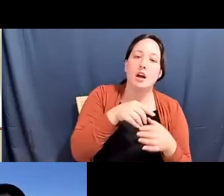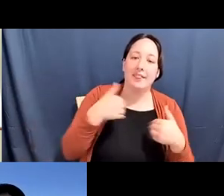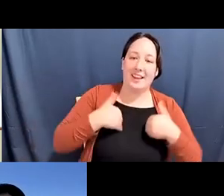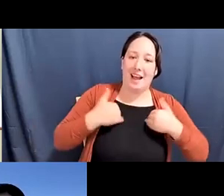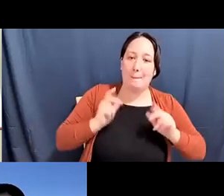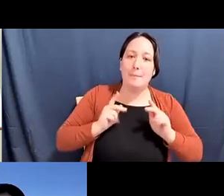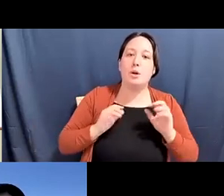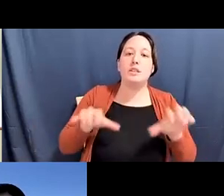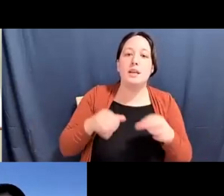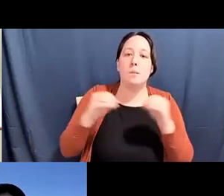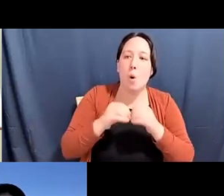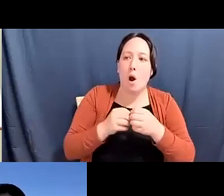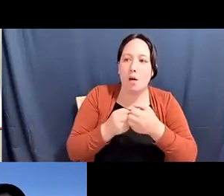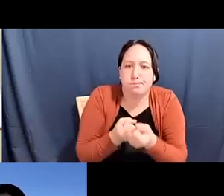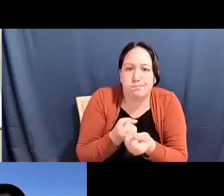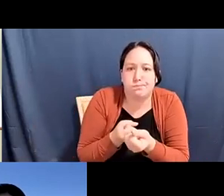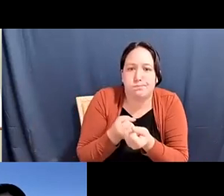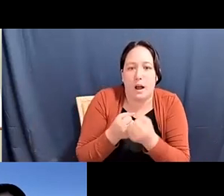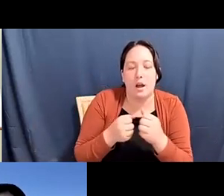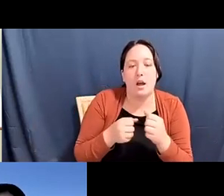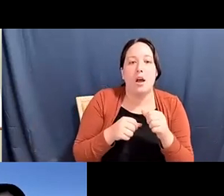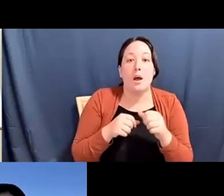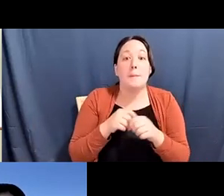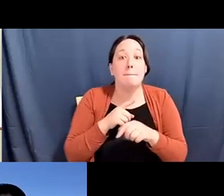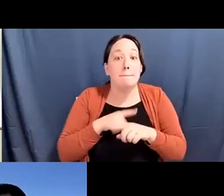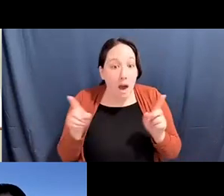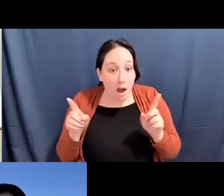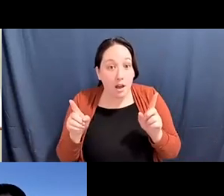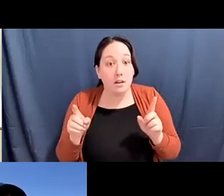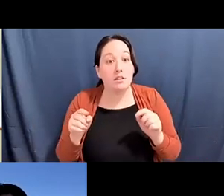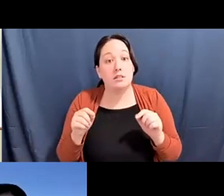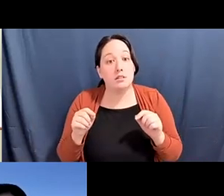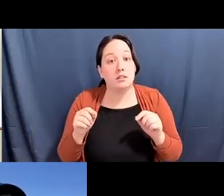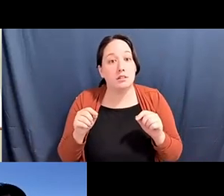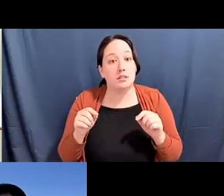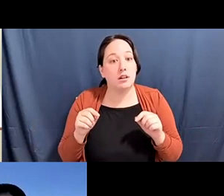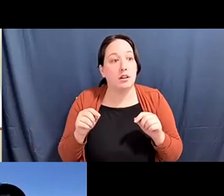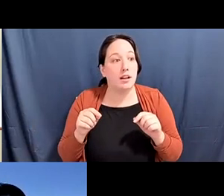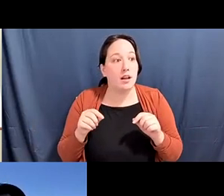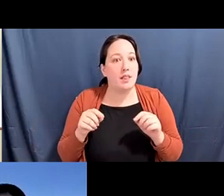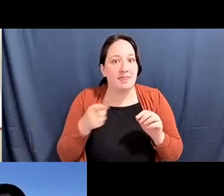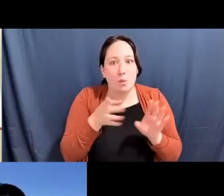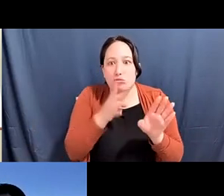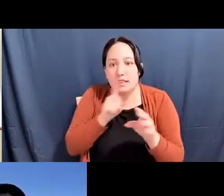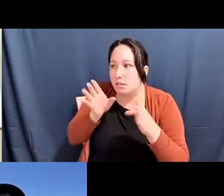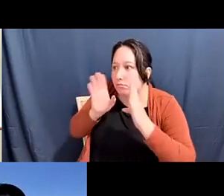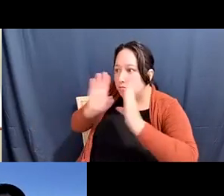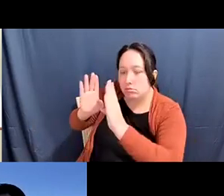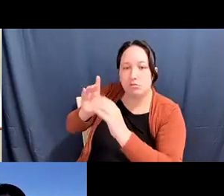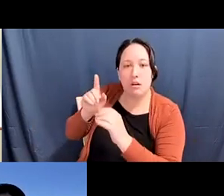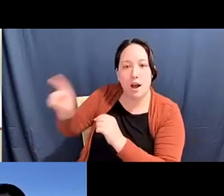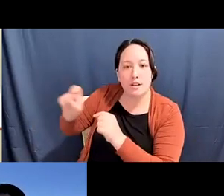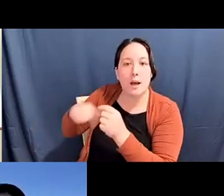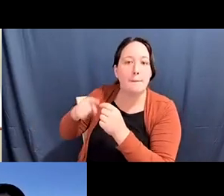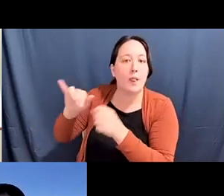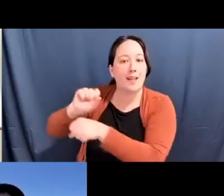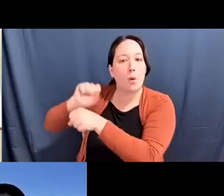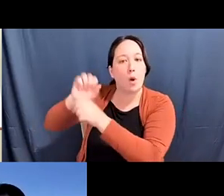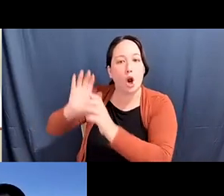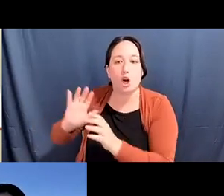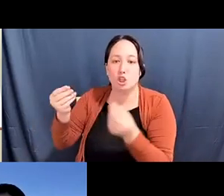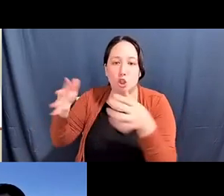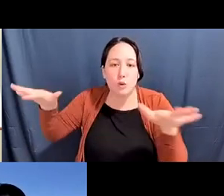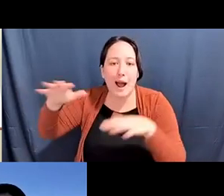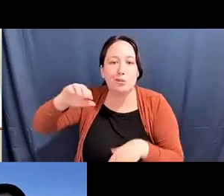Katherine Lee: They were really looking to the workers on campus like the AFSCME workers on campus, you know, who... who are the groundskeepers who are the janitorial custodial staff,